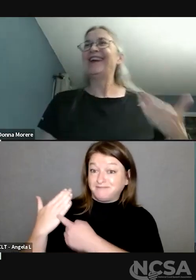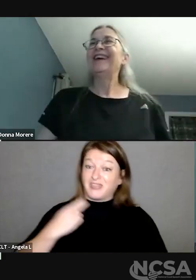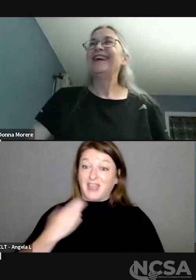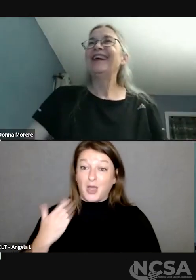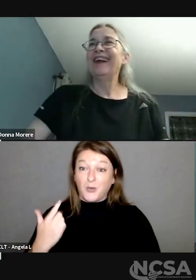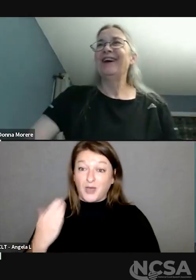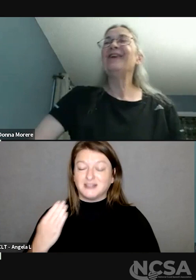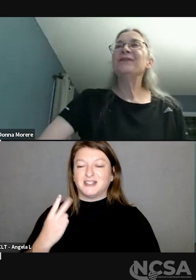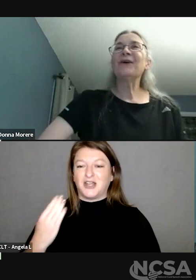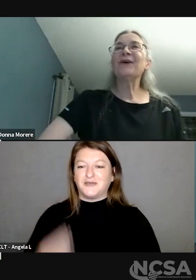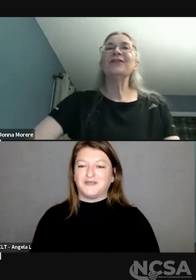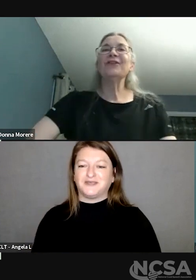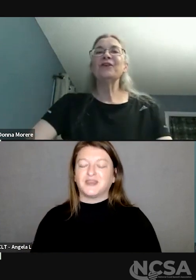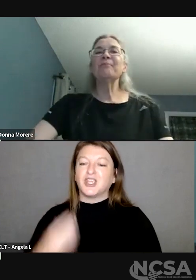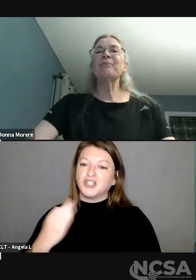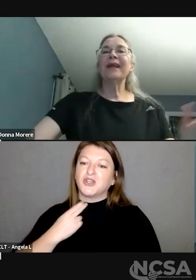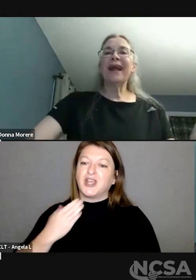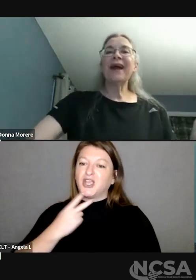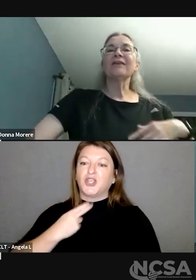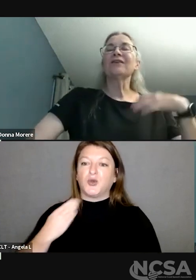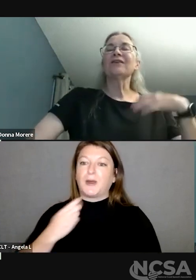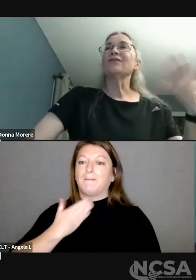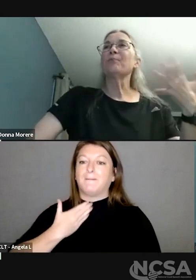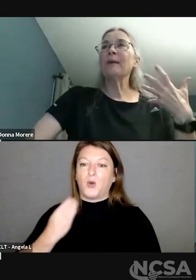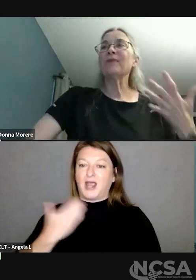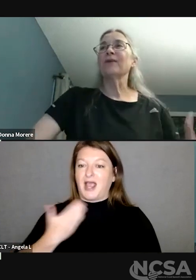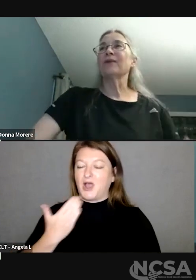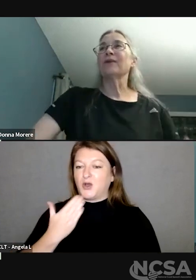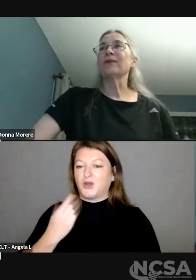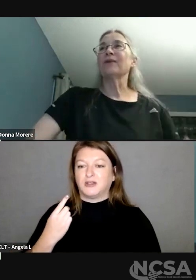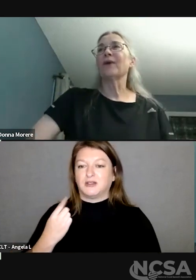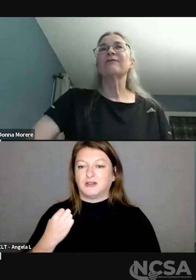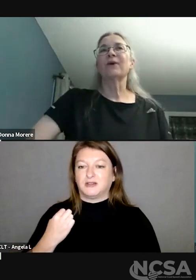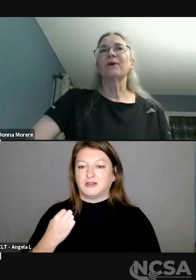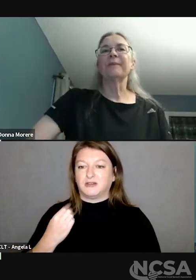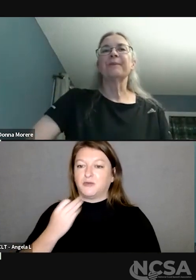So that you can point out to prompt the correct phonemes.